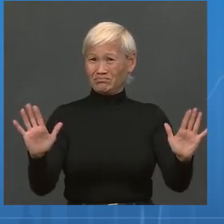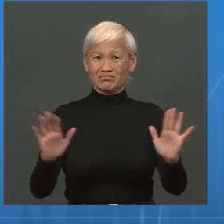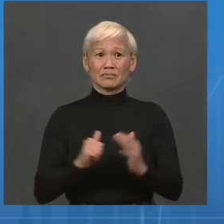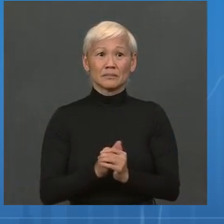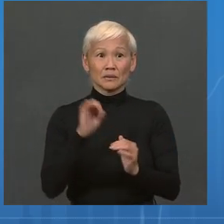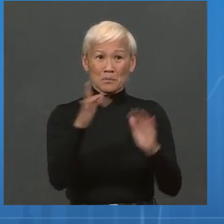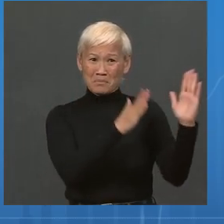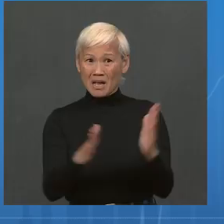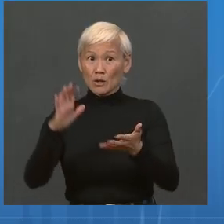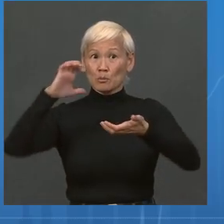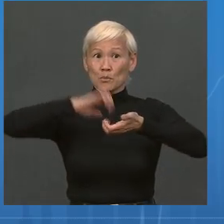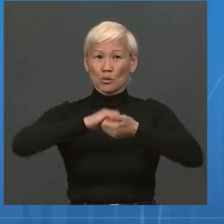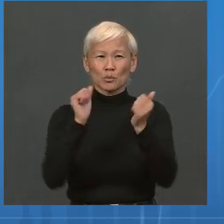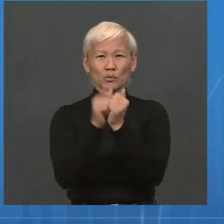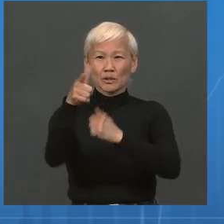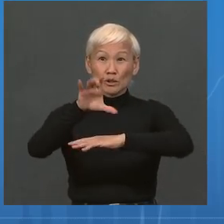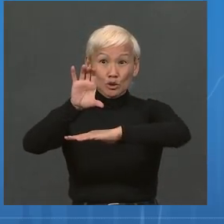across the city starting next week.